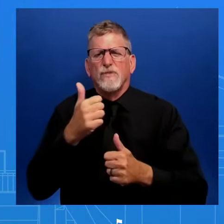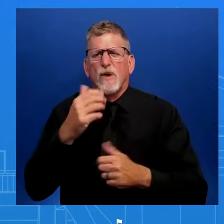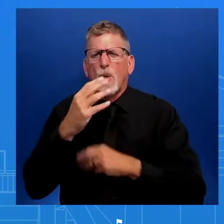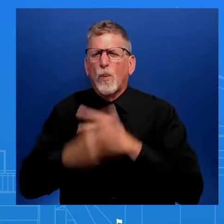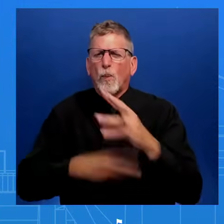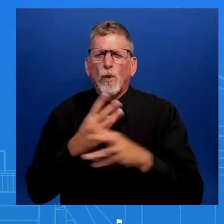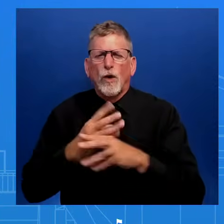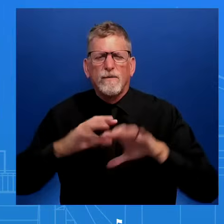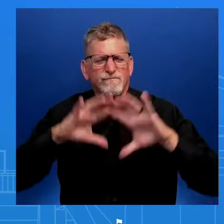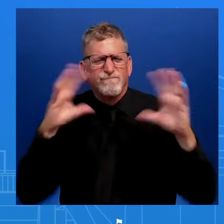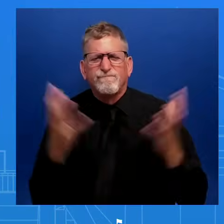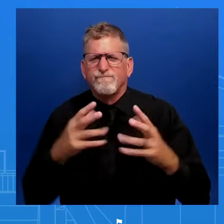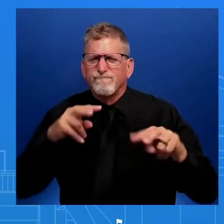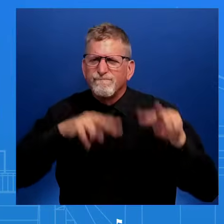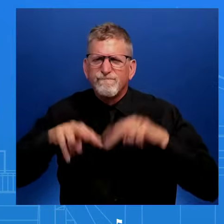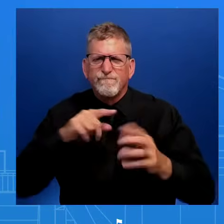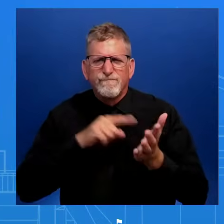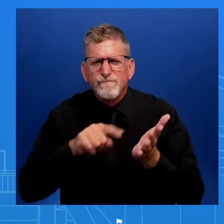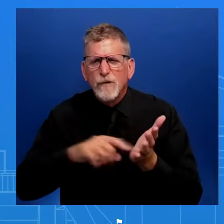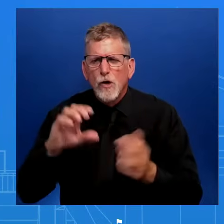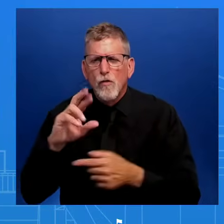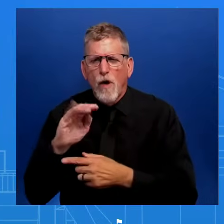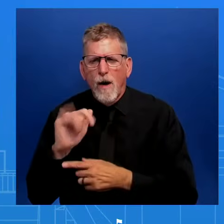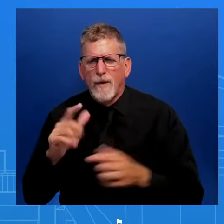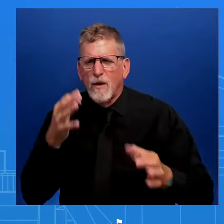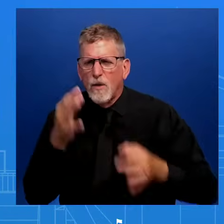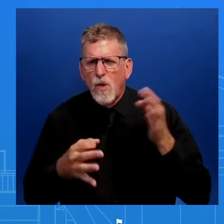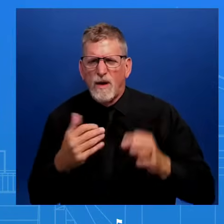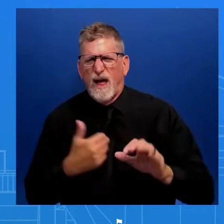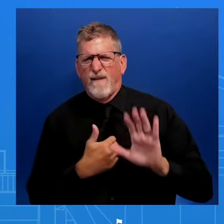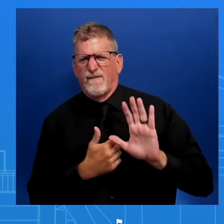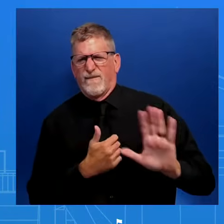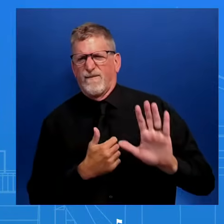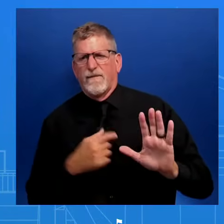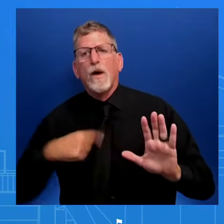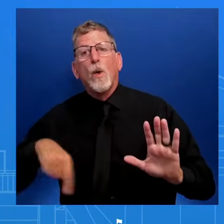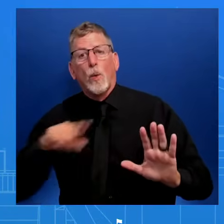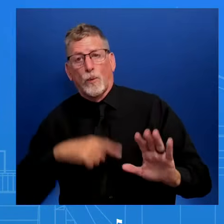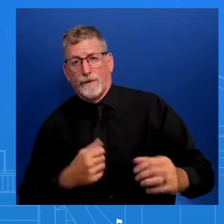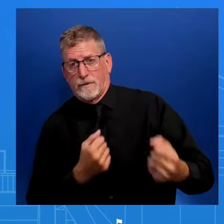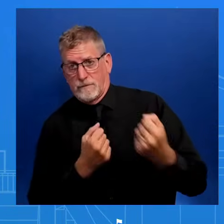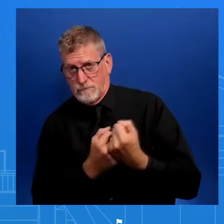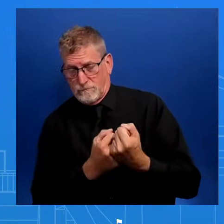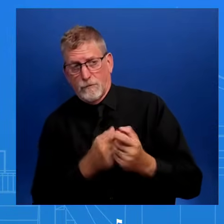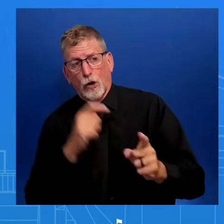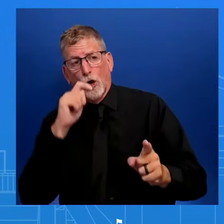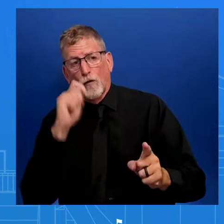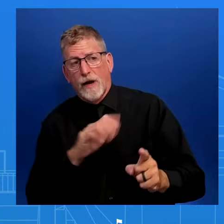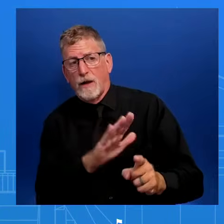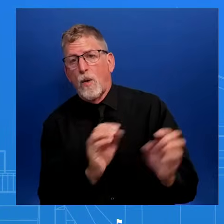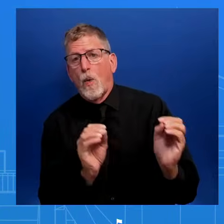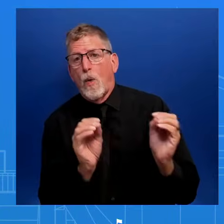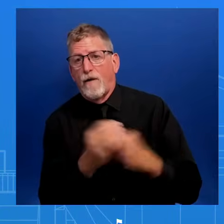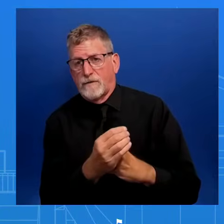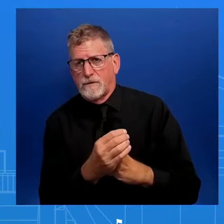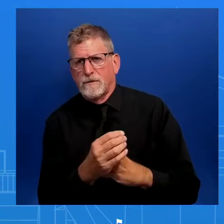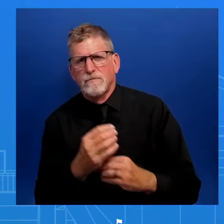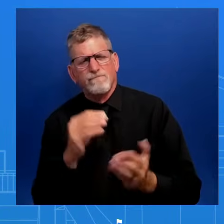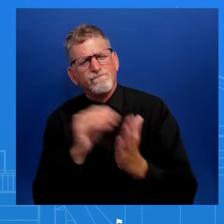as we normally do the -- the day before each visit. And so -- and also we'll have a -- after that call, we'll certainly release more information